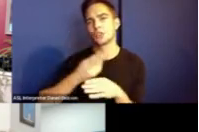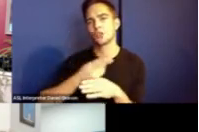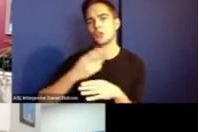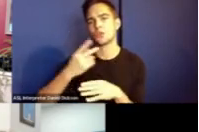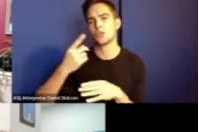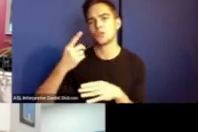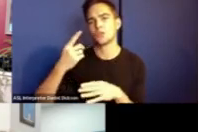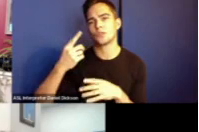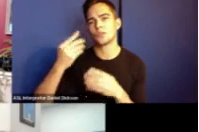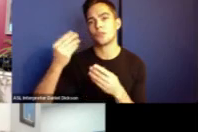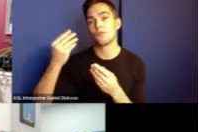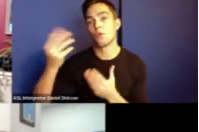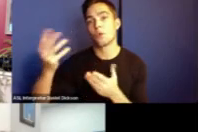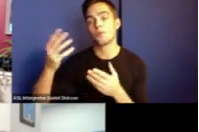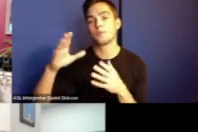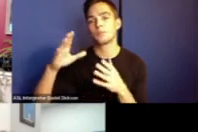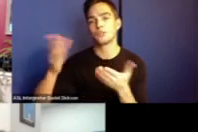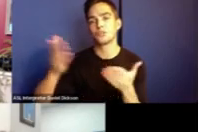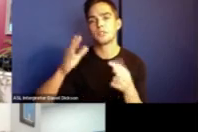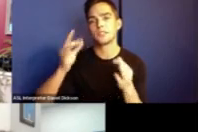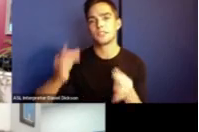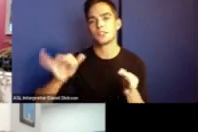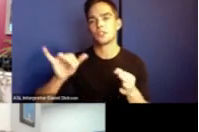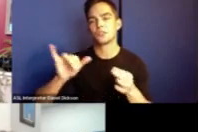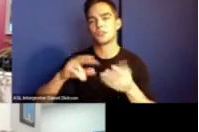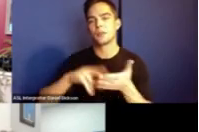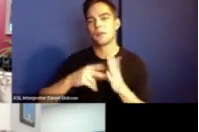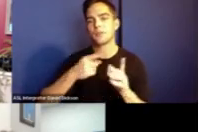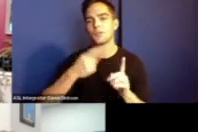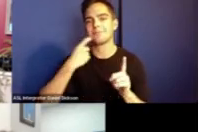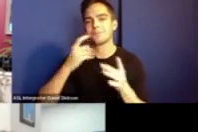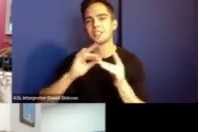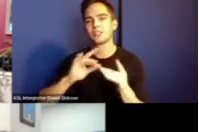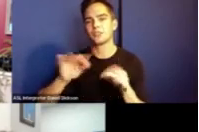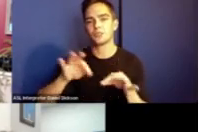inform service decisions as well as for the purposes that you've been describing. Yeah. Awesome.